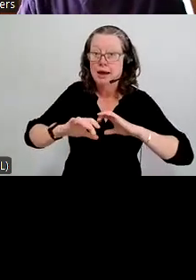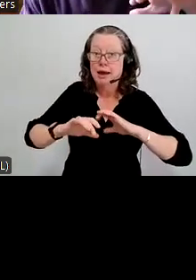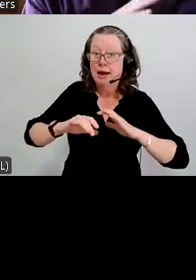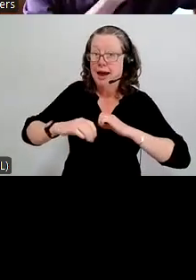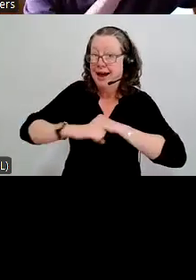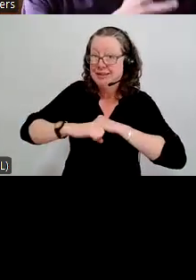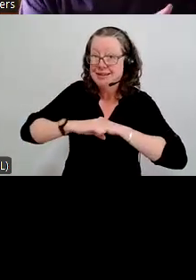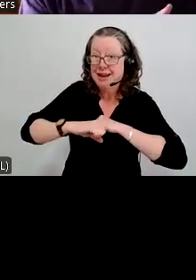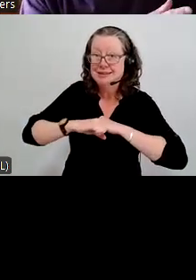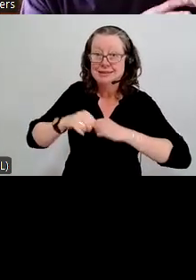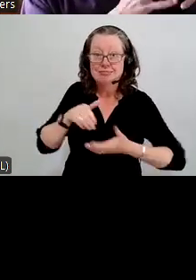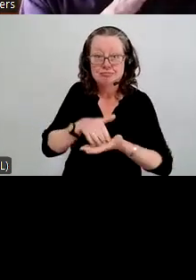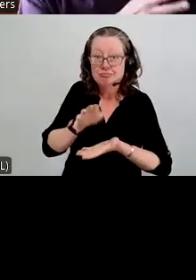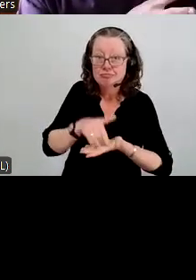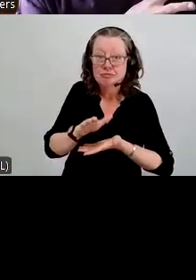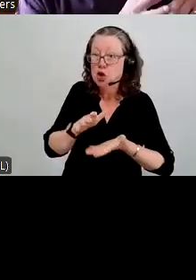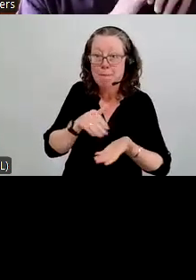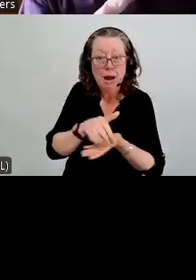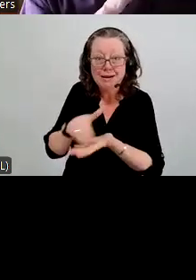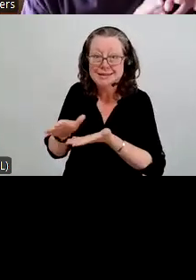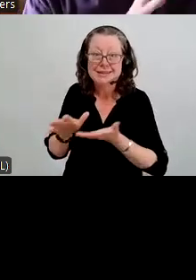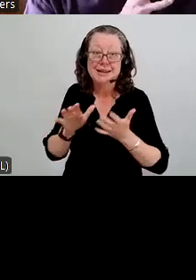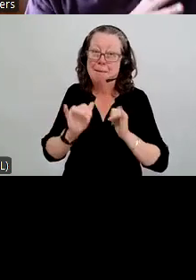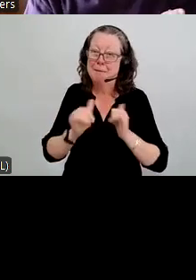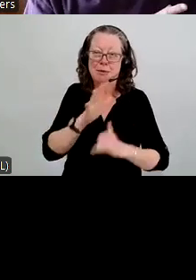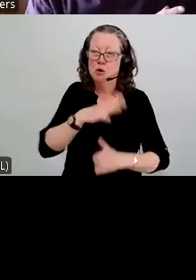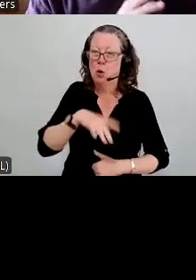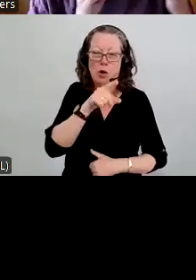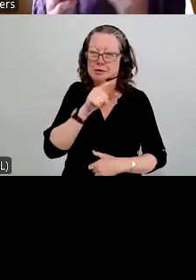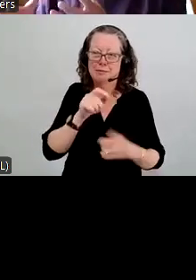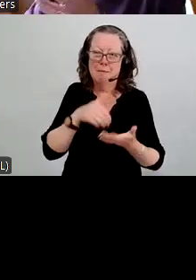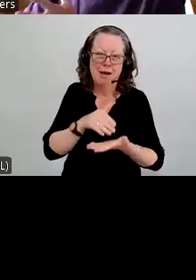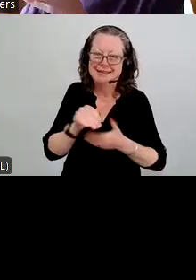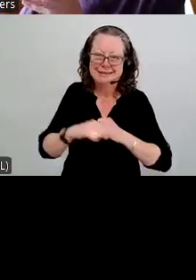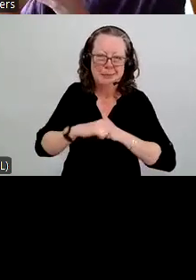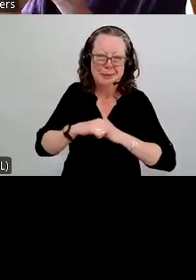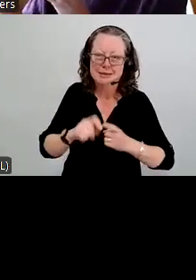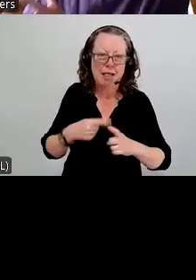You might want to run normal pixels for analytics and things like that, but not specifically